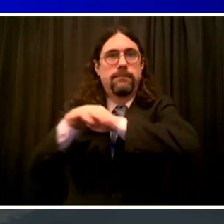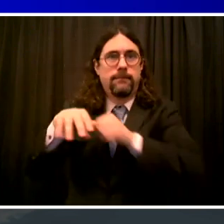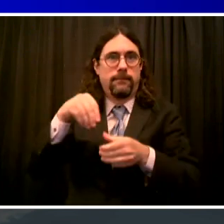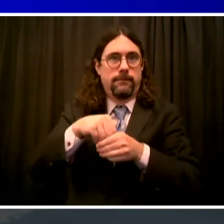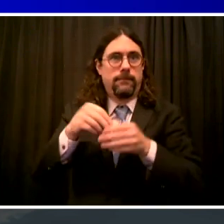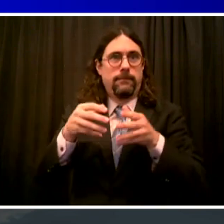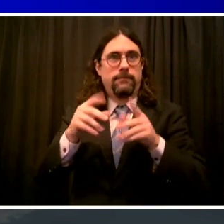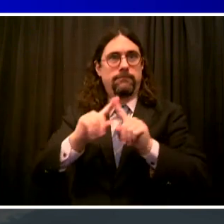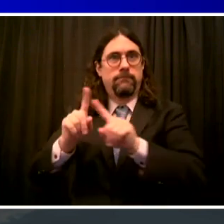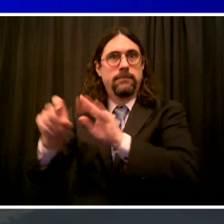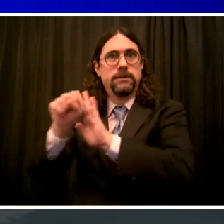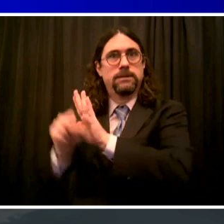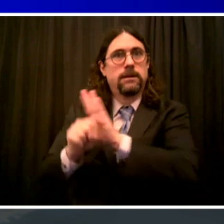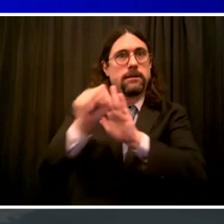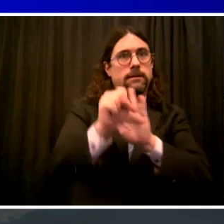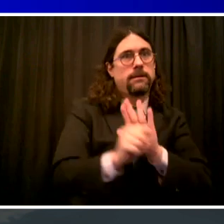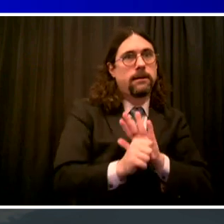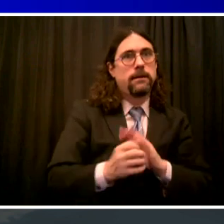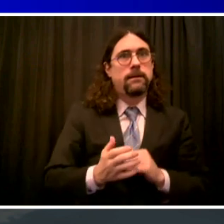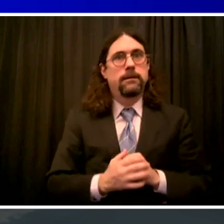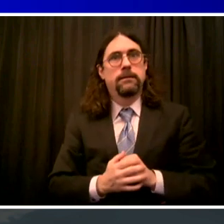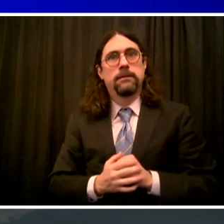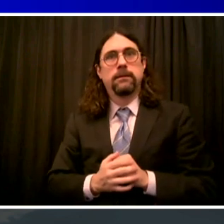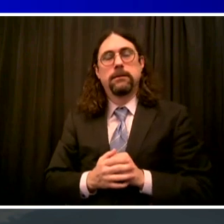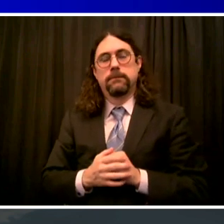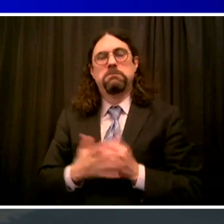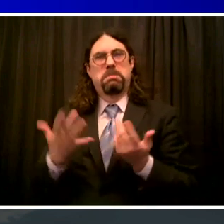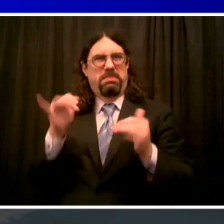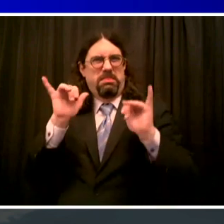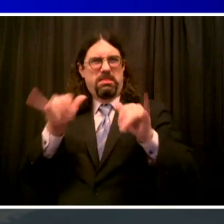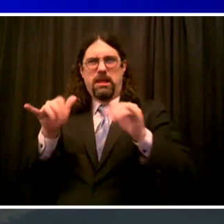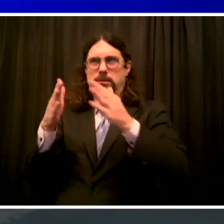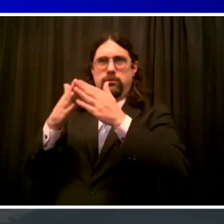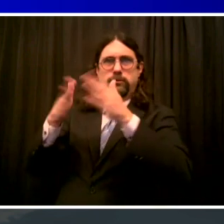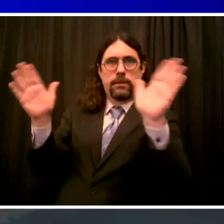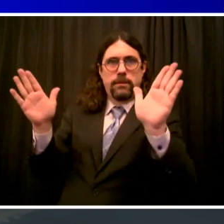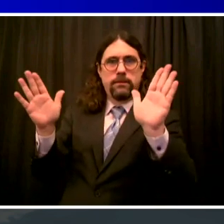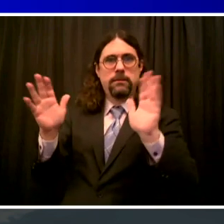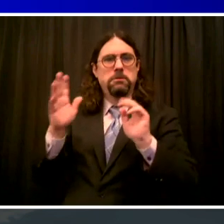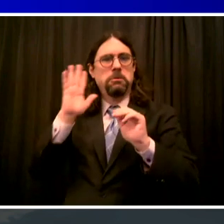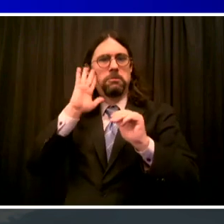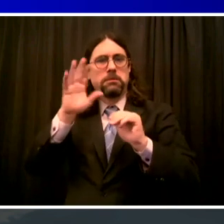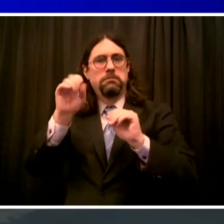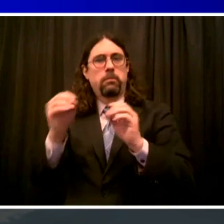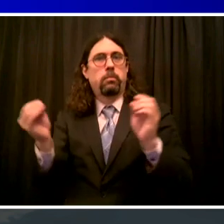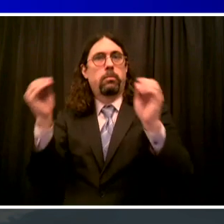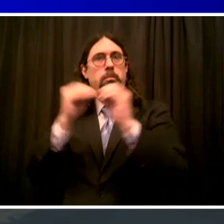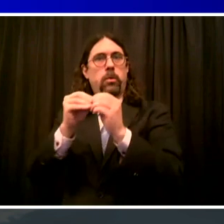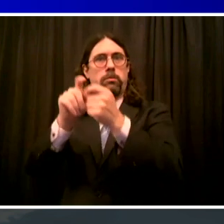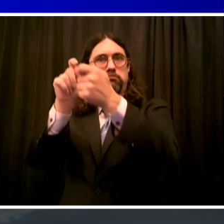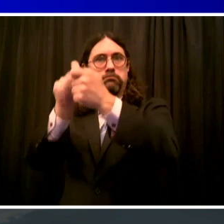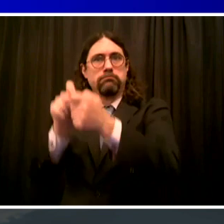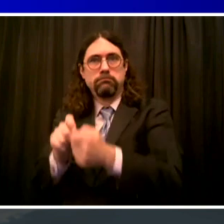ABLE TO MOVE FORWARD GAAIN. NOW, THERE ARE ALSOSP EIACLIZED ELEMENTS OF FUNDING OF THIS, AND IT'S SO